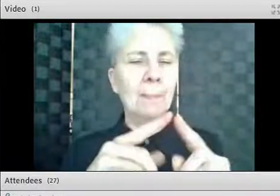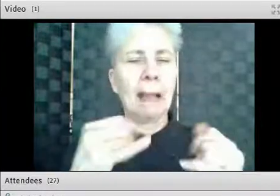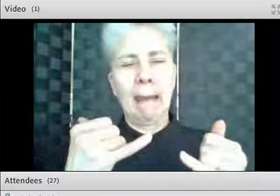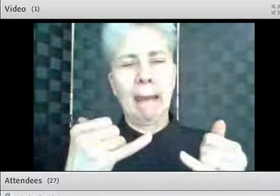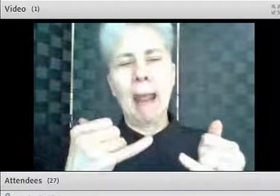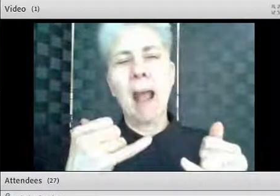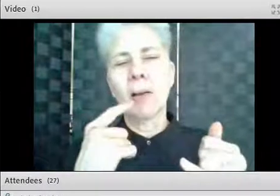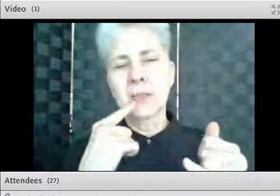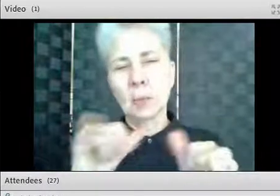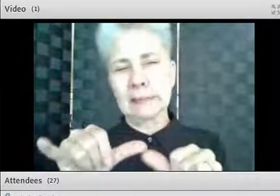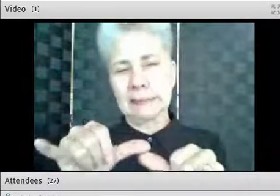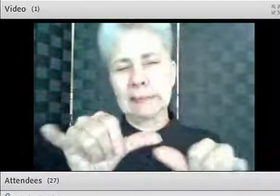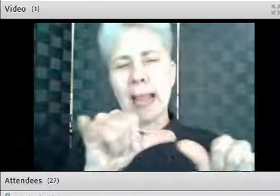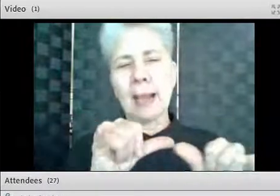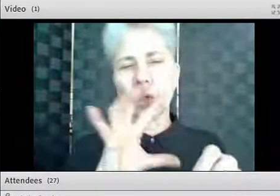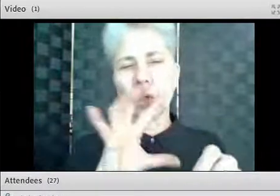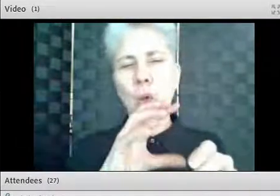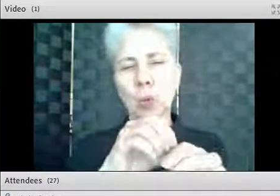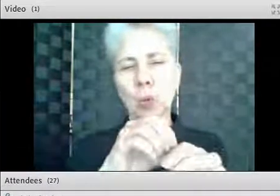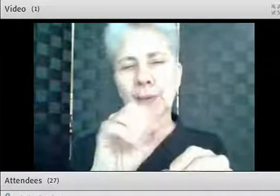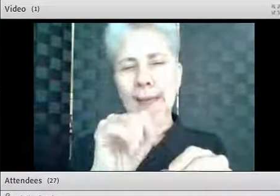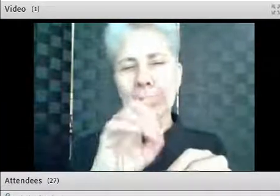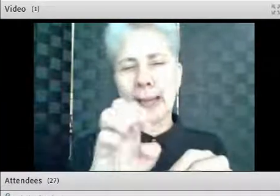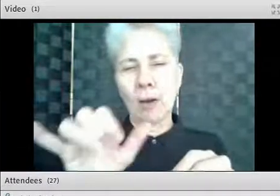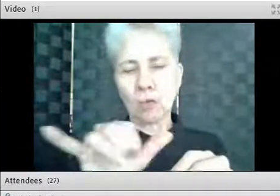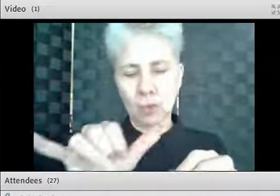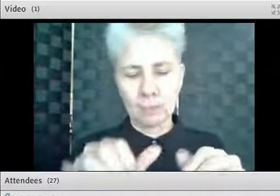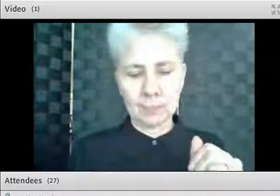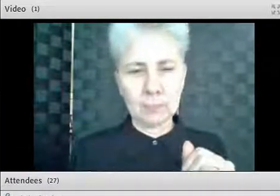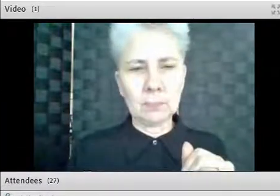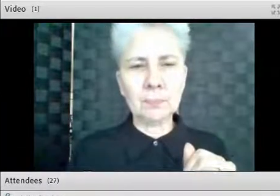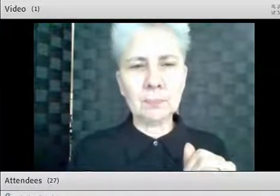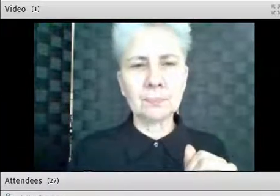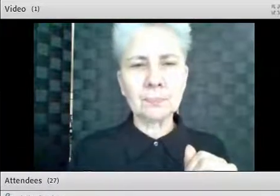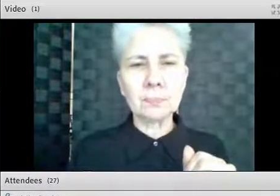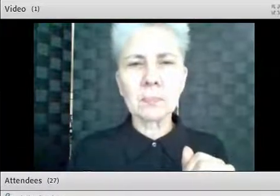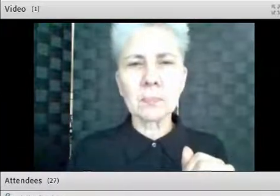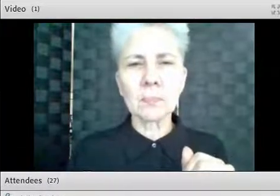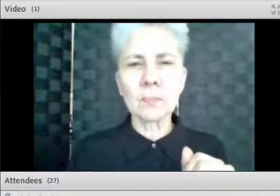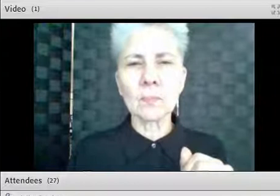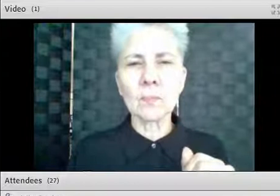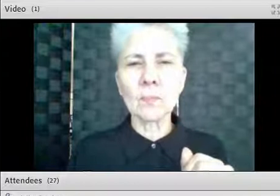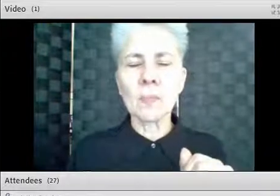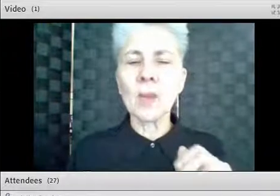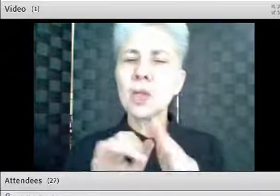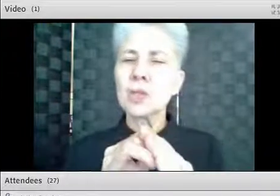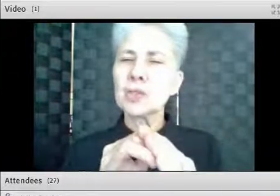that date as well, okay, so that all the works on this particular by this particular author